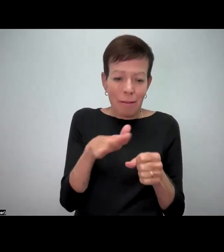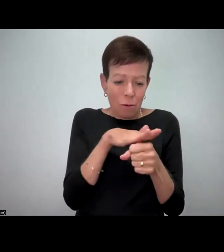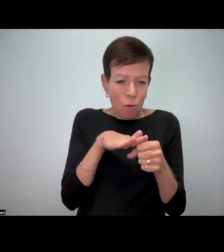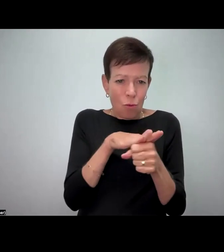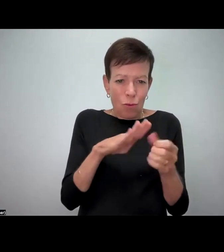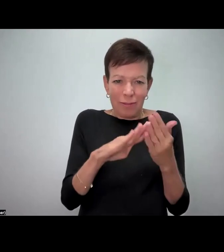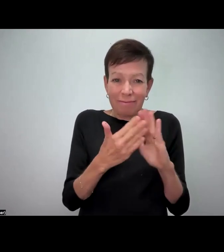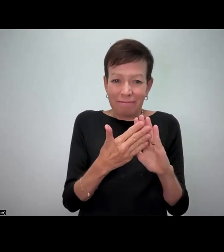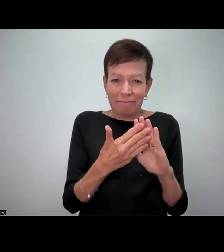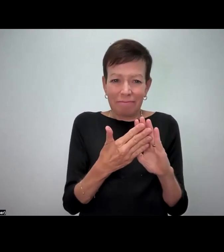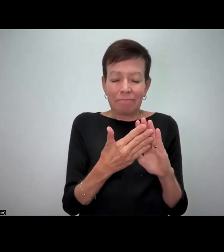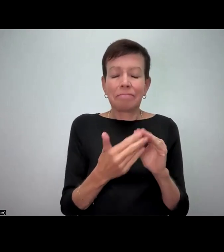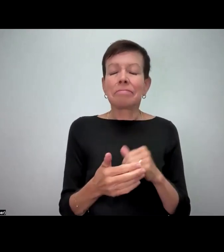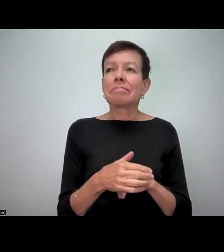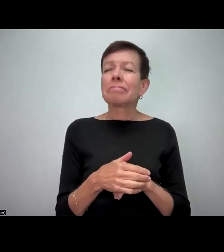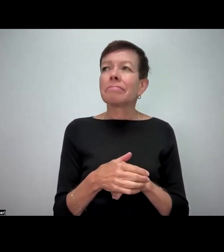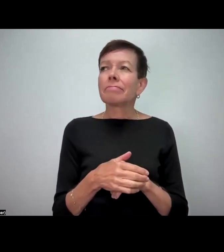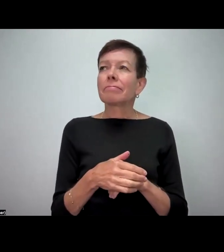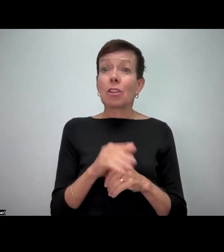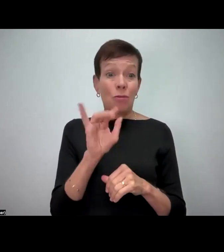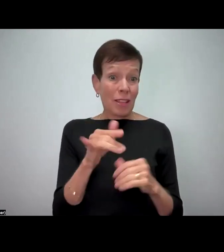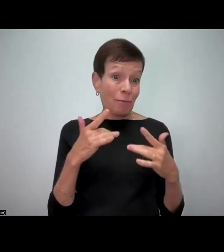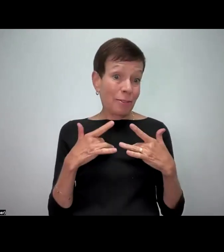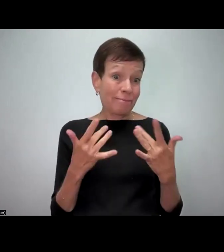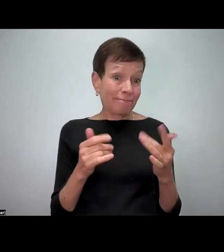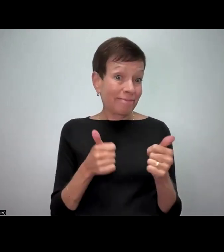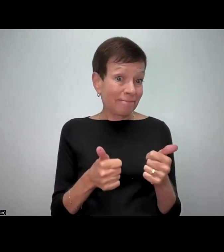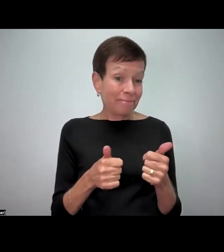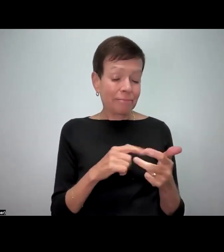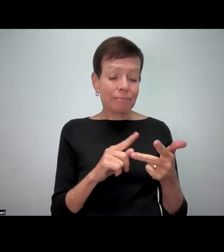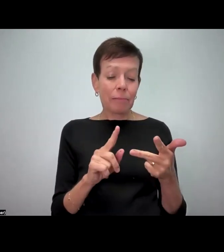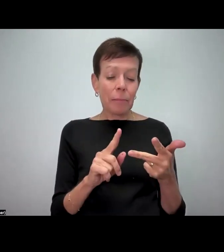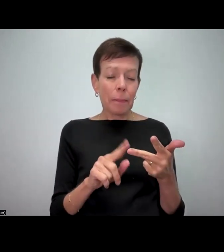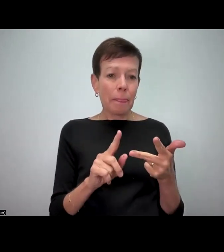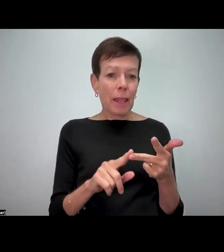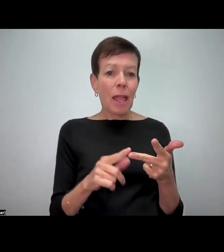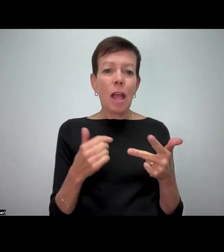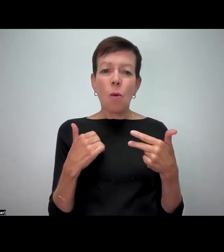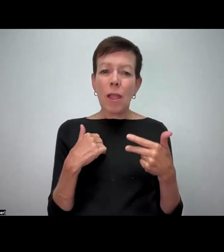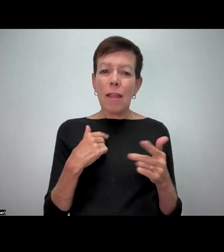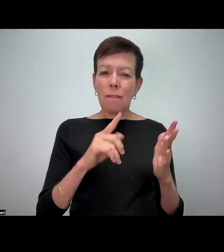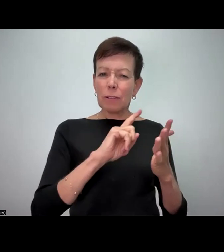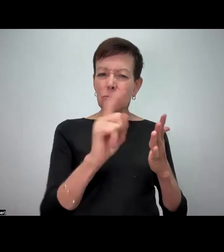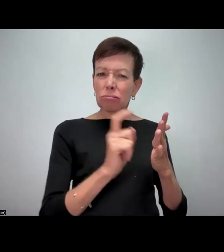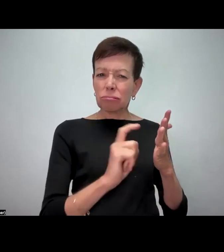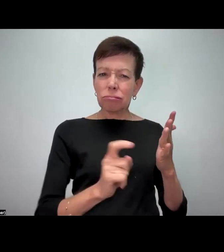so those have been great. We have a Graffiti Jam coming up, which is also a mural,